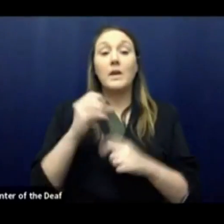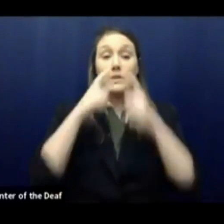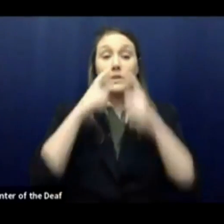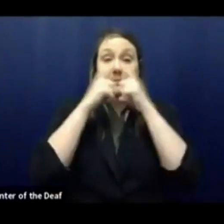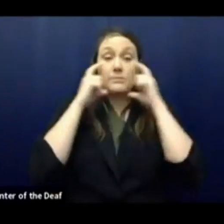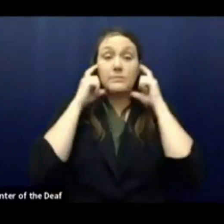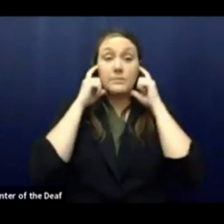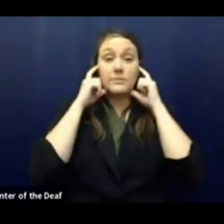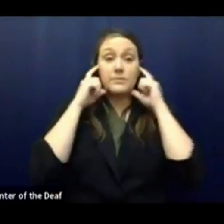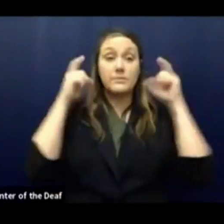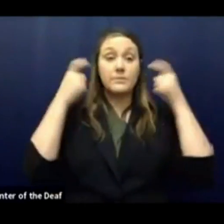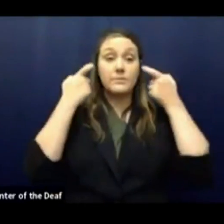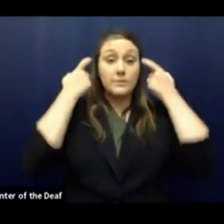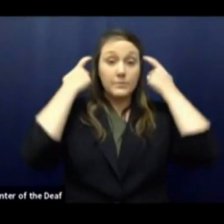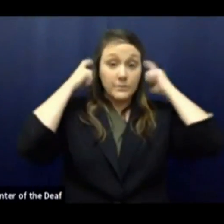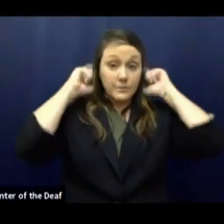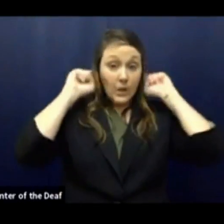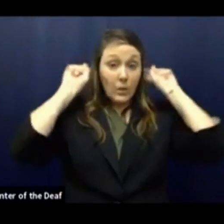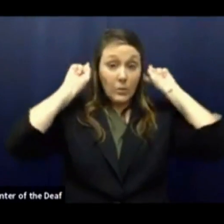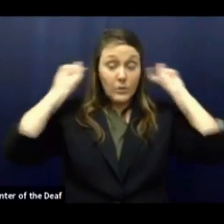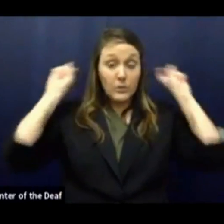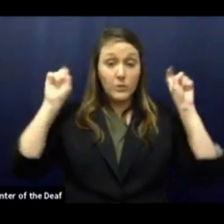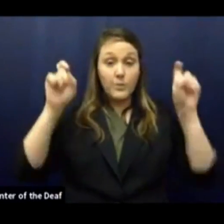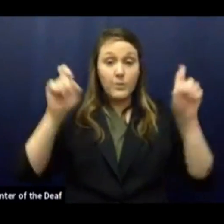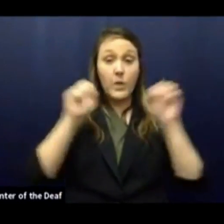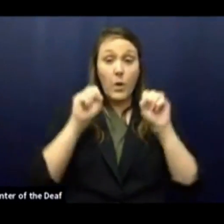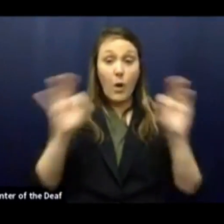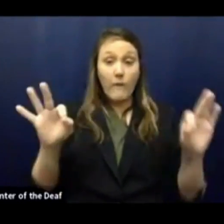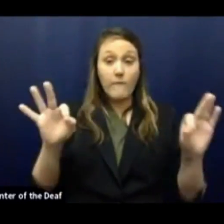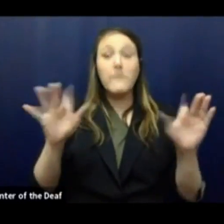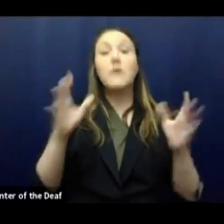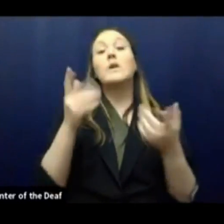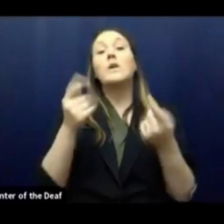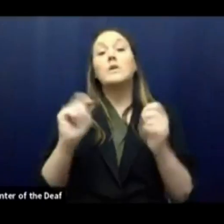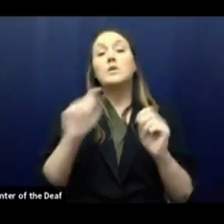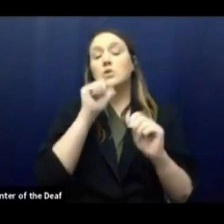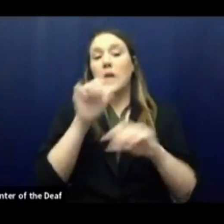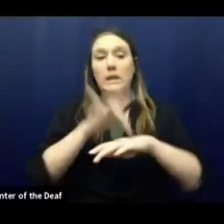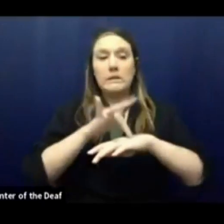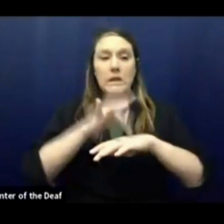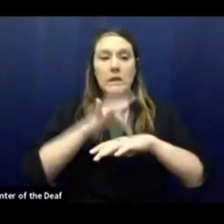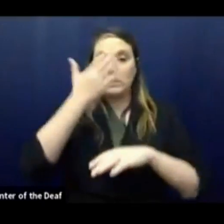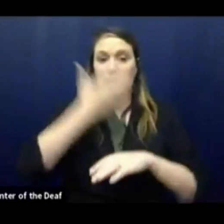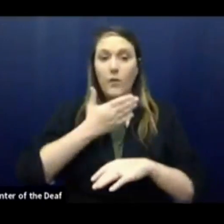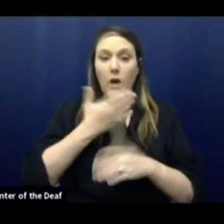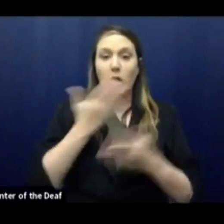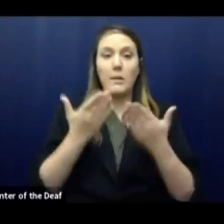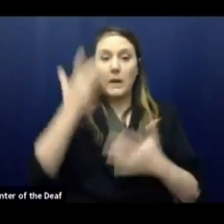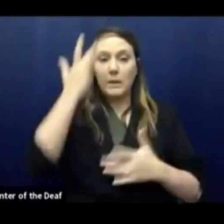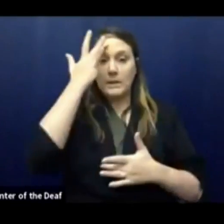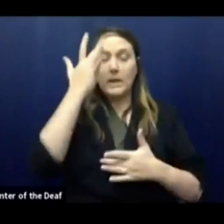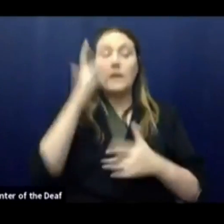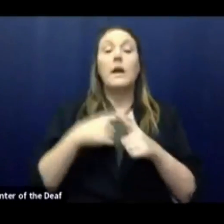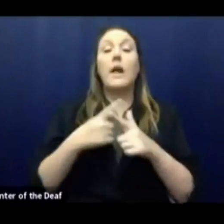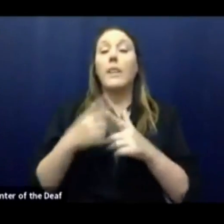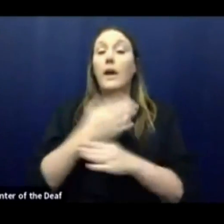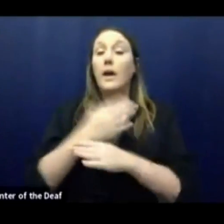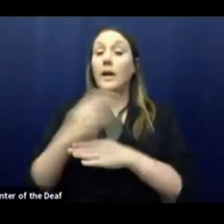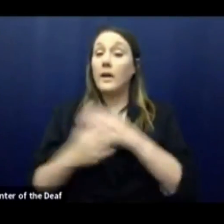AND THIS IS WRONG. DROPLETS CAN HURT YOUR NOSE AND AND THIS IS WRONG. DROPLETS CAN HURT YOUR NOSE AND MOUTH. DROPLETS CAN HURT YOUR NOSE AND MOUTH. DROPLETS CAN HURT YOUR NOSE AND MOUTH. THIS DROPLETS CAN HURT YOUR NOSE AND MOUTH. THIS IS DROPLETS CAN HURT YOUR NOSE AND MOUTH. THIS IS THE DROPLETS CAN HURT YOUR NOSE AND MOUTH. THIS IS THE PROPER DROPLETS CAN HURT YOUR NOSE AND MOUTH. THIS IS THE PROPER WAY DROPLETS CAN HURT YOUR NOSE AND MOUTH. THIS IS THE PROPER WAY TO DROPLETS CAN HURT YOUR NOSE AND MOUTH. THIS IS THE PROPER WAY TO WEAR MOUTH. THIS IS THE PROPER WAY TO WEAR MOUTH. THIS IS THE PROPER WAY TO WEAR YOUR MOUTH. THIS IS THE PROPER WAY TO WEAR YOUR MASK. THIS IS THE PROPER WAY TO WEAR YOUR MASK. THIS IS THE PROPER WAY TO WEAR YOUR MASK. TAKE THIS IS THE PROPER WAY TO WEAR YOUR MASK. TAKE YOUR THIS IS THE PROPER WAY TO WEAR YOUR MASK. TAKE YOUR MASK. YOUR MASK. TAKE YOUR MASK. YOUR MASK. TAKE YOUR MASK. LOOP YOUR MASK. TAKE YOUR MASK. LOOP AROUND YOUR MASK. TAKE YOUR MASK. LOOP AROUND THE YOUR MASK. TAKE YOUR MASK. LOOP AROUND THE LIPS. TAKE YOUR MASK. LOOP AROUND THE LIPS. TAKE YOUR MASK. LOOP AROUND THE LIPS. TRY TAKE YOUR MASK. LOOP AROUND THE LIPS. TRY NOT TAKE YOUR MASK. LOOP AROUND THE LIPS. TRY NOT TO TAKE YOUR MASK. LOOP AROUND THE LIPS. TRY NOT TO TOUCH TAKE YOUR MASK. LOOP AROUND THE LIPS. TRY NOT TO TOUCH THE